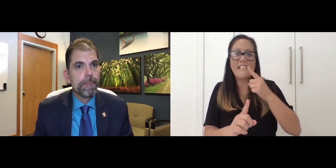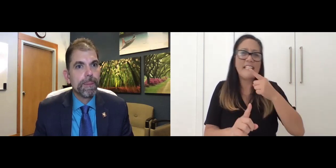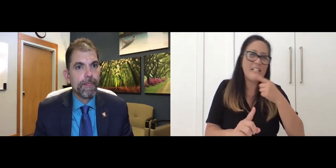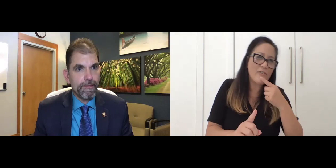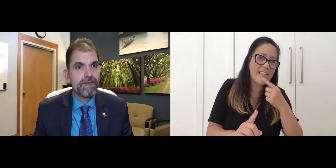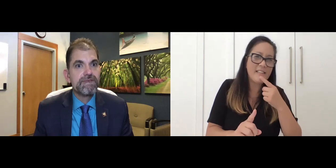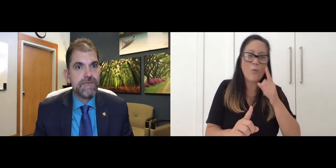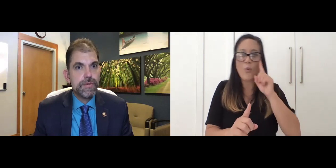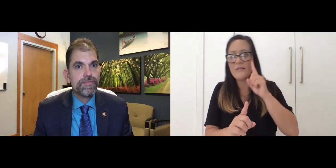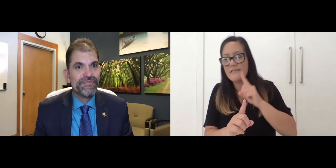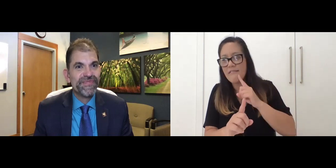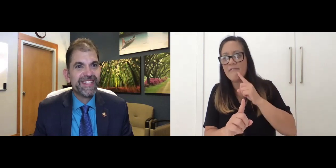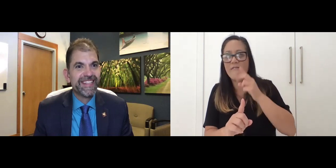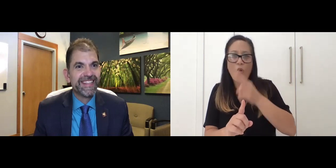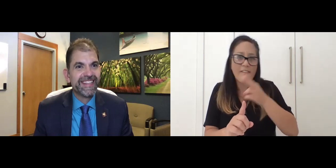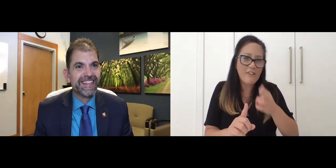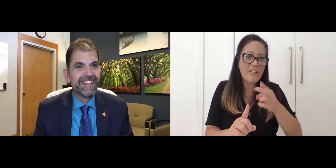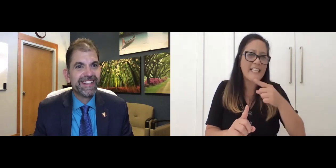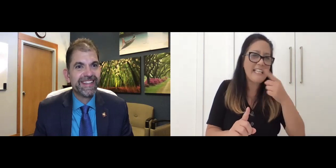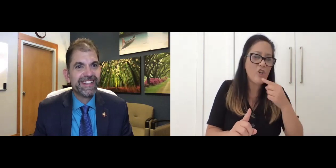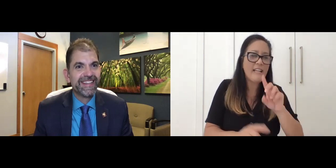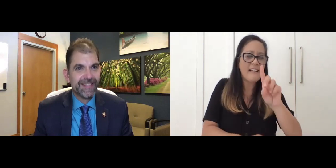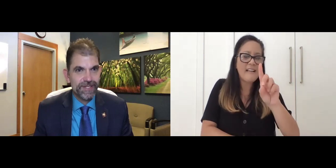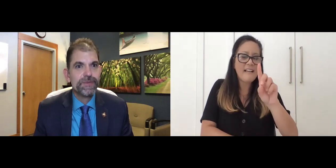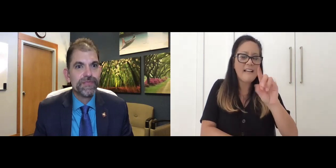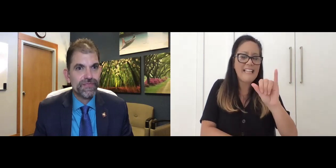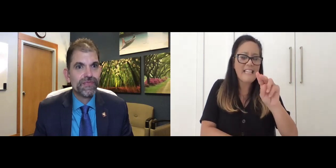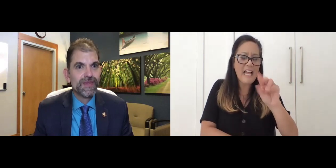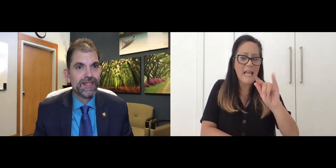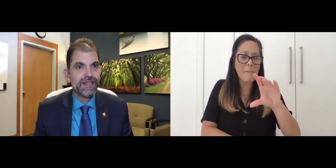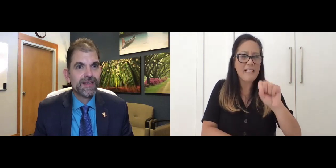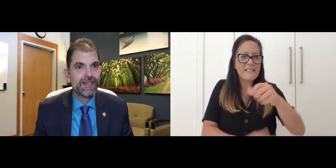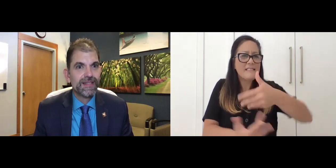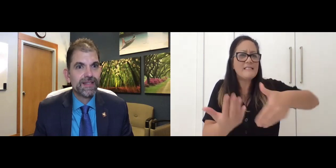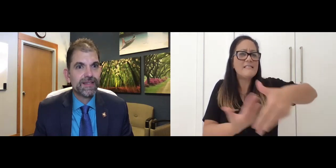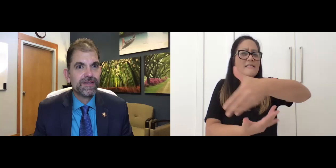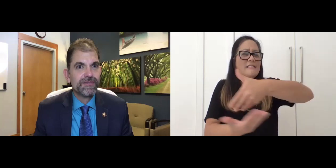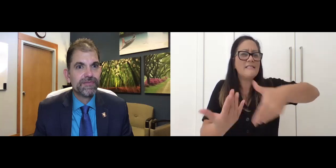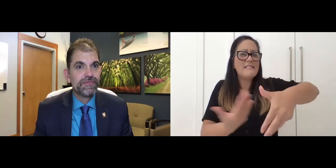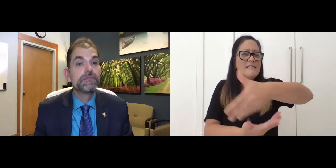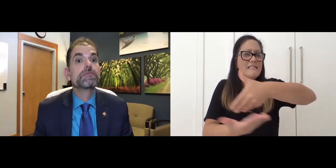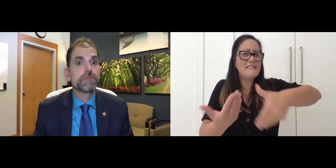I'm interested in workplace dynamics between deaf, hearing, and hard